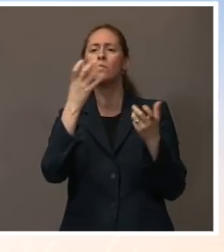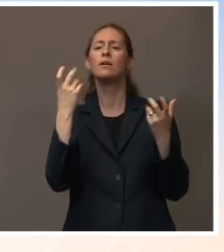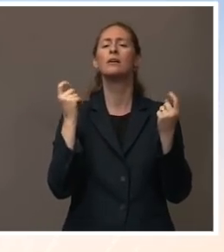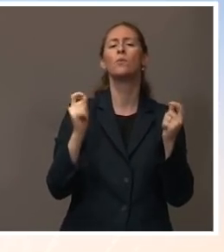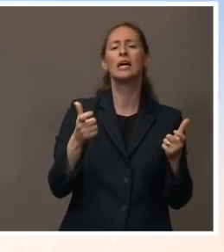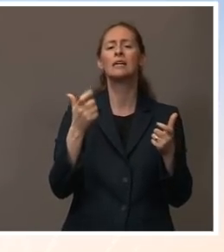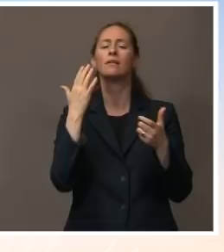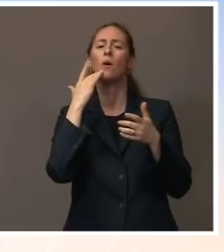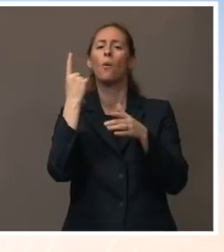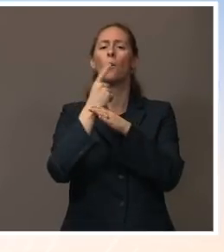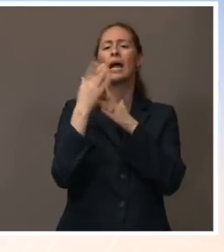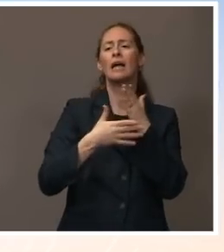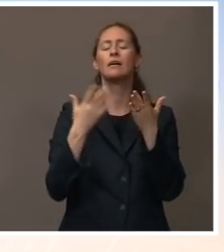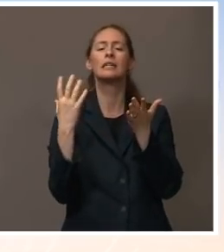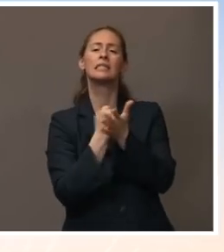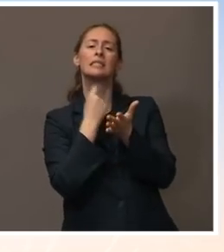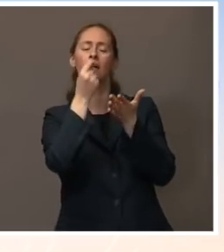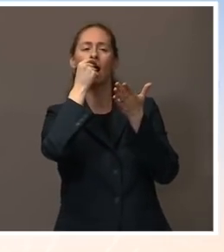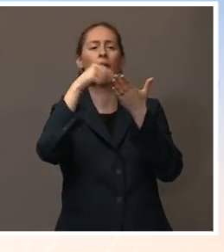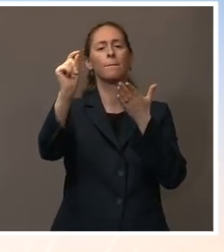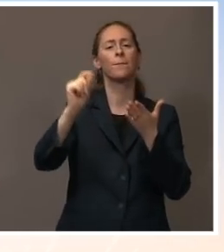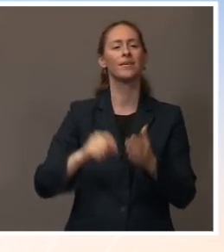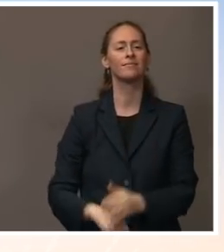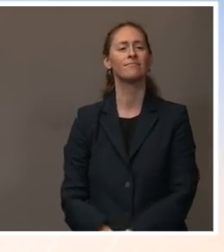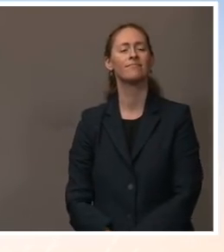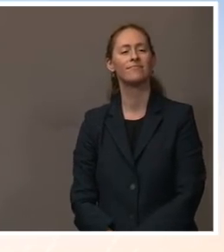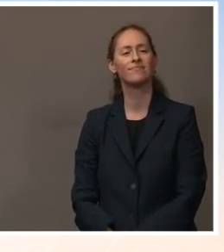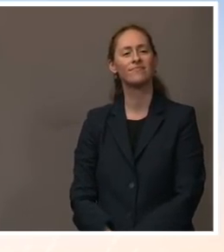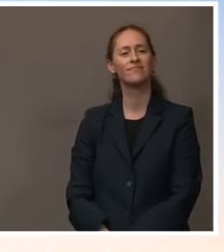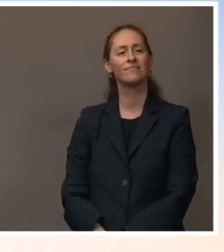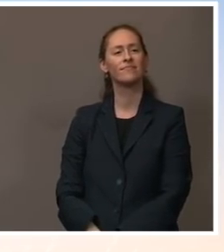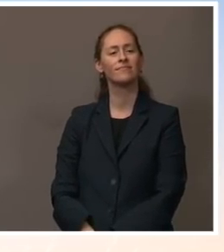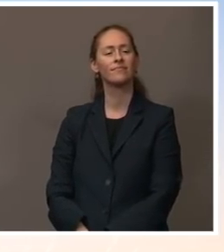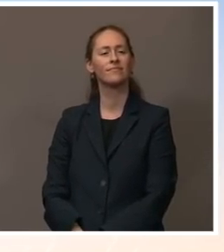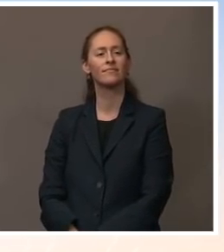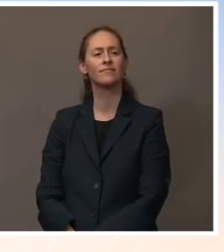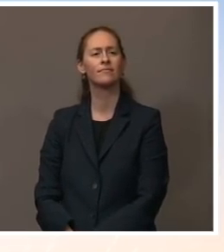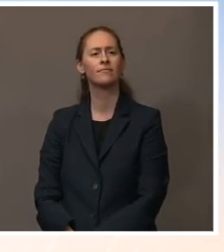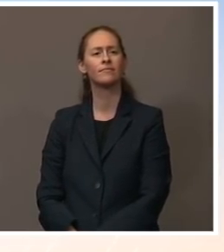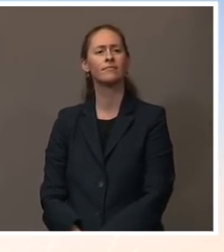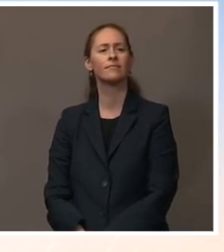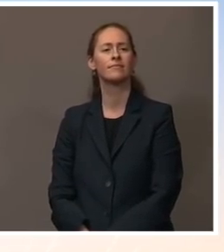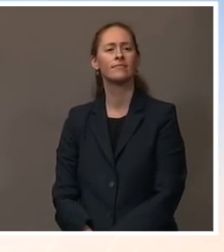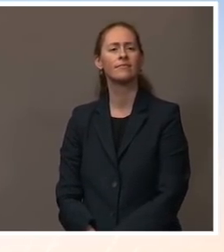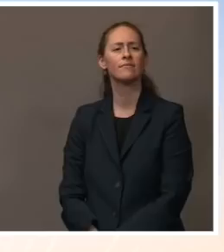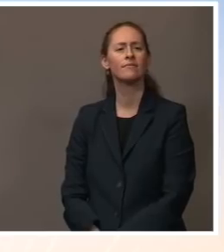The Press: Following up on Phil's question. You very ably went through the President's history on voting rights and related issues,